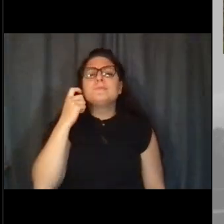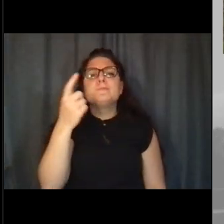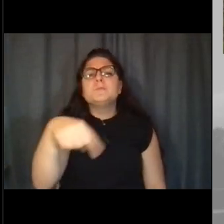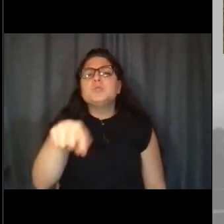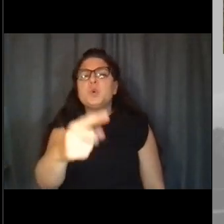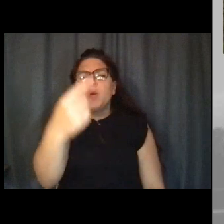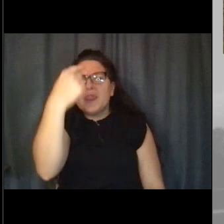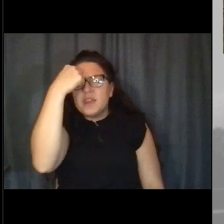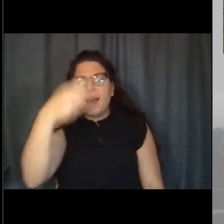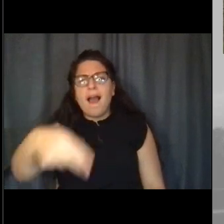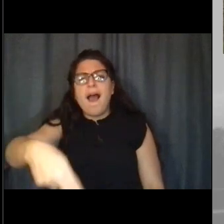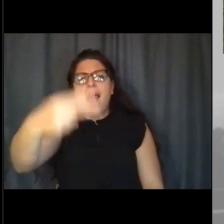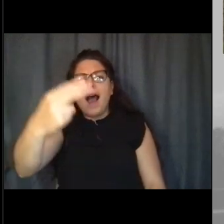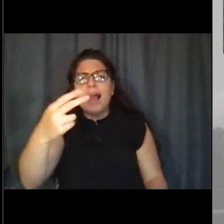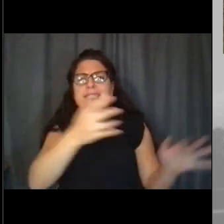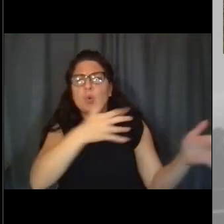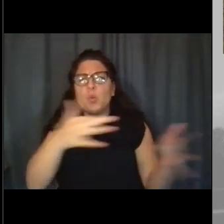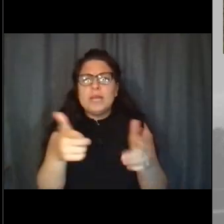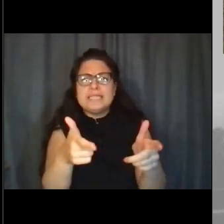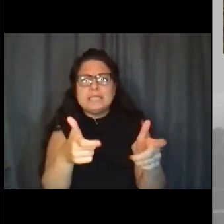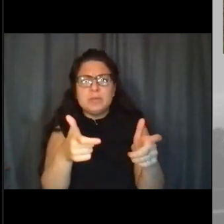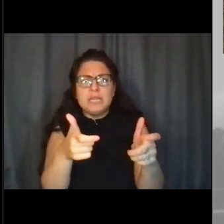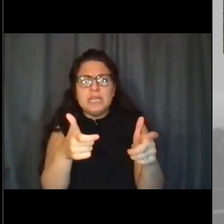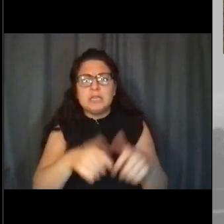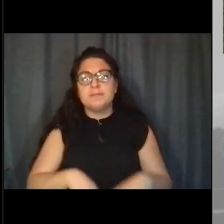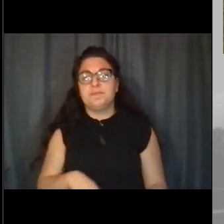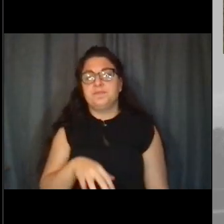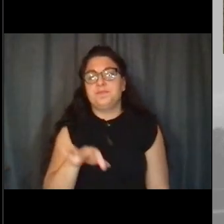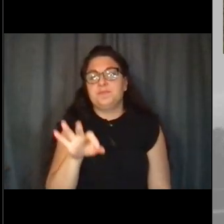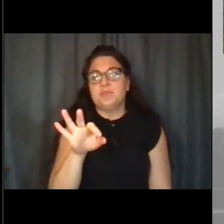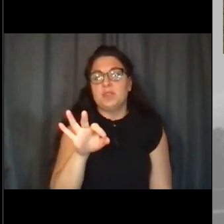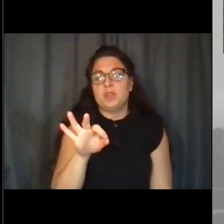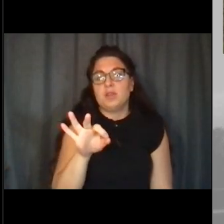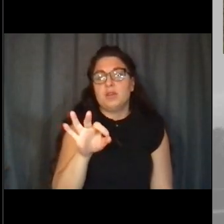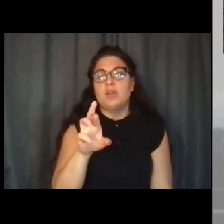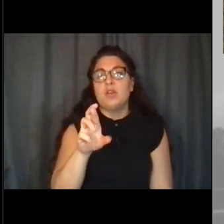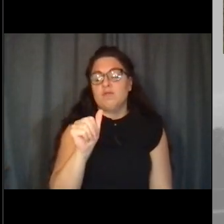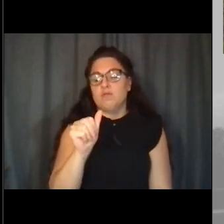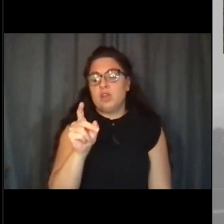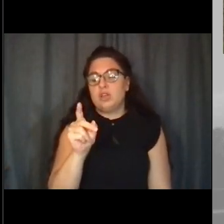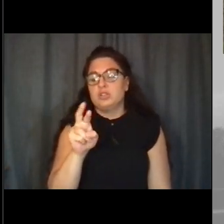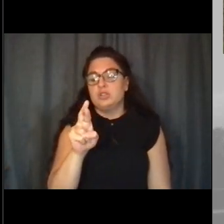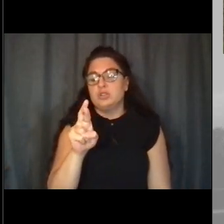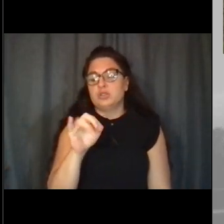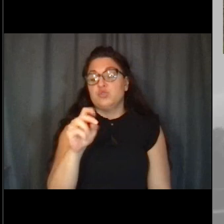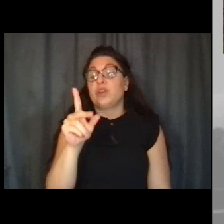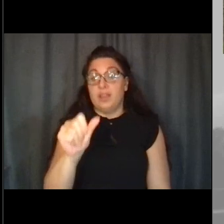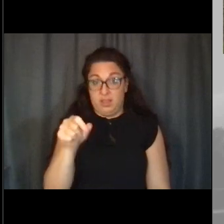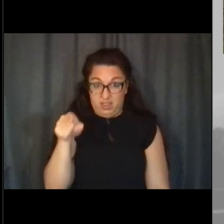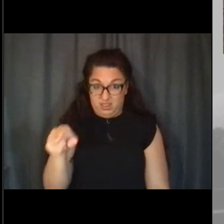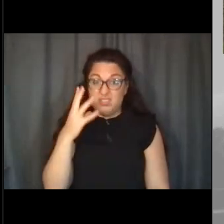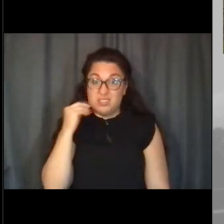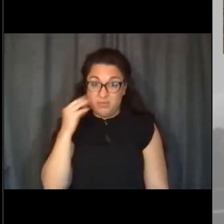[Katherine] All right. Frederica says, "60 miles per hour." And Michael says, "70."